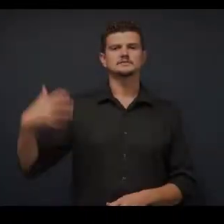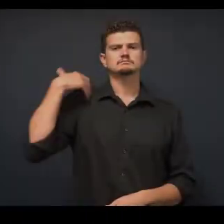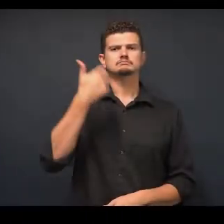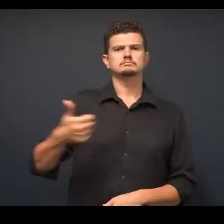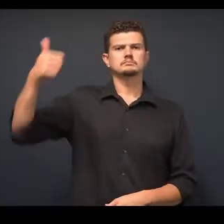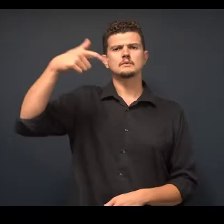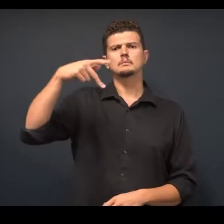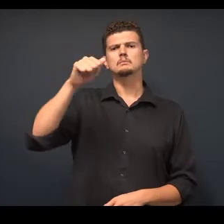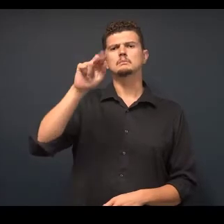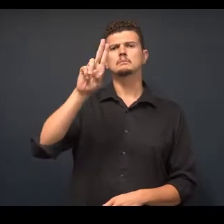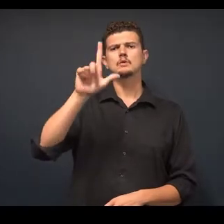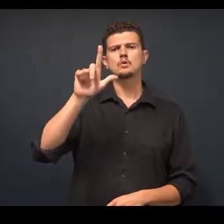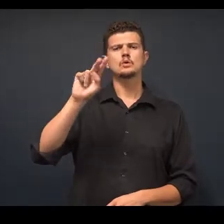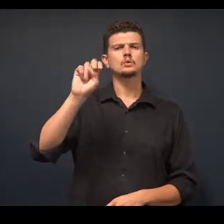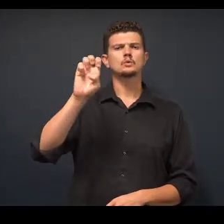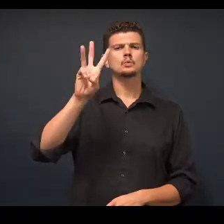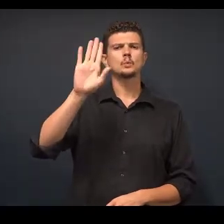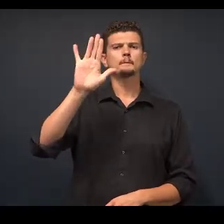A special message from Chief Justice Paul Newby